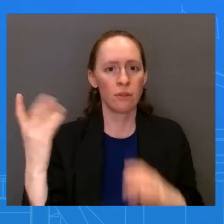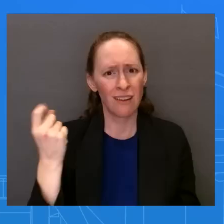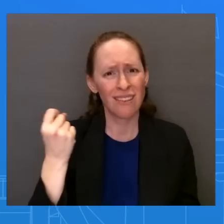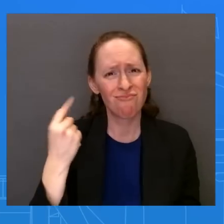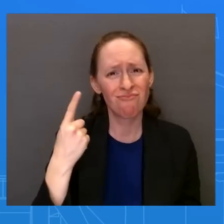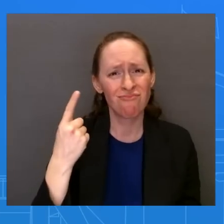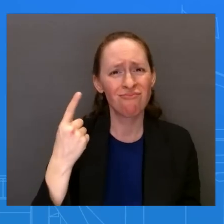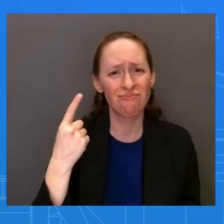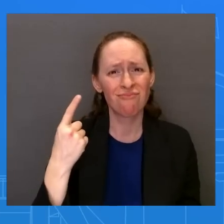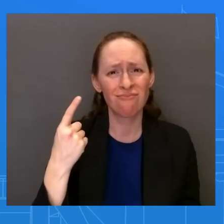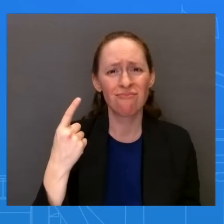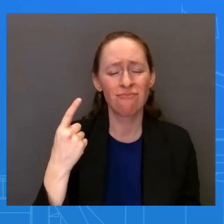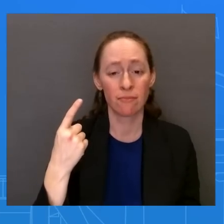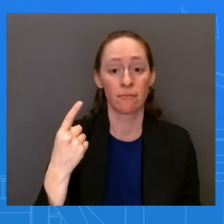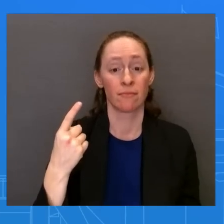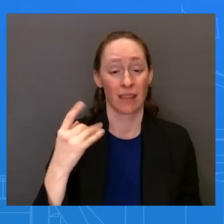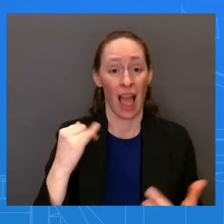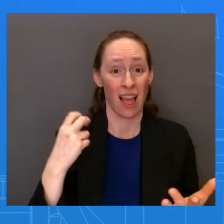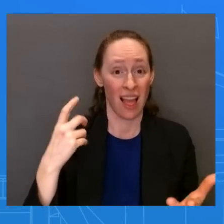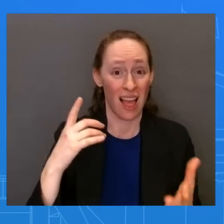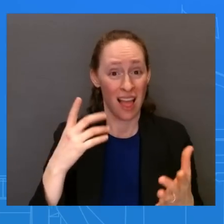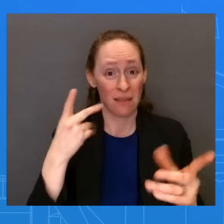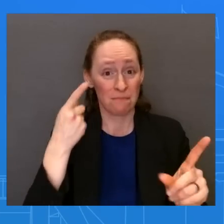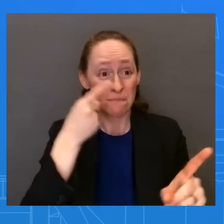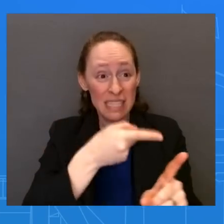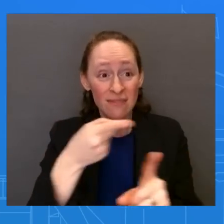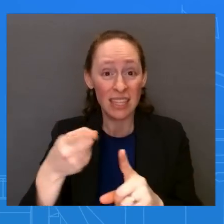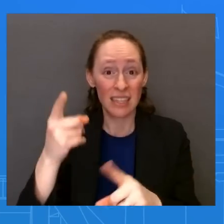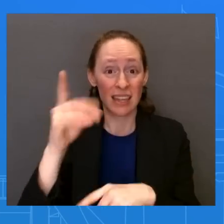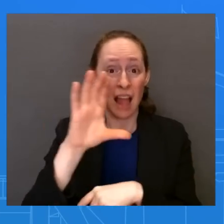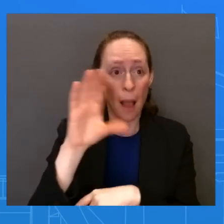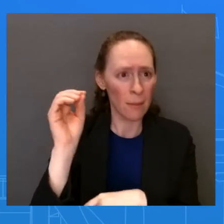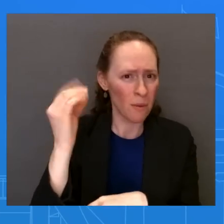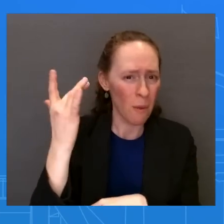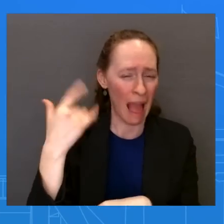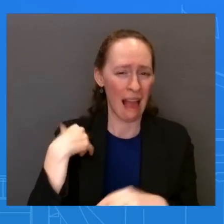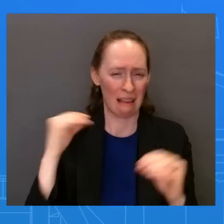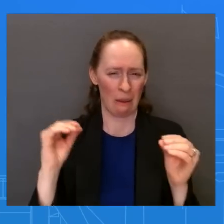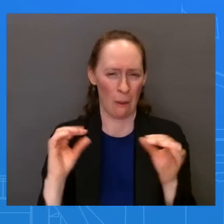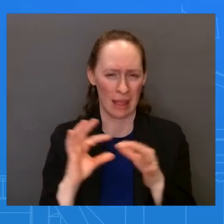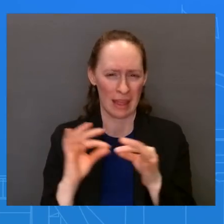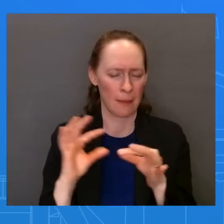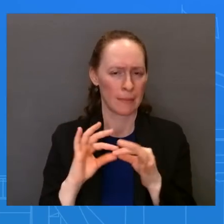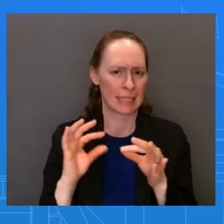announced by particular companies. As you know, we're -- we're very careful from here talking about private companies.